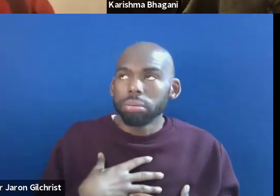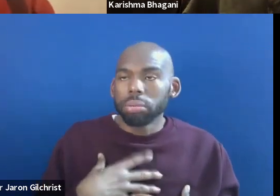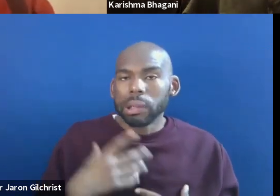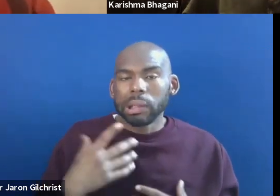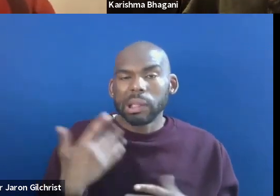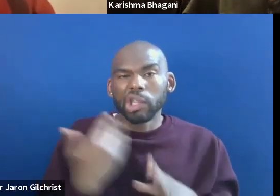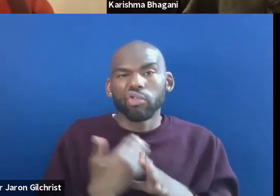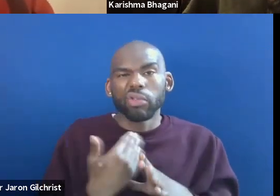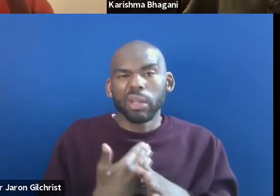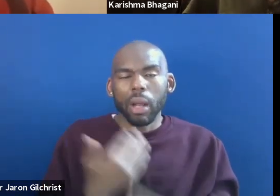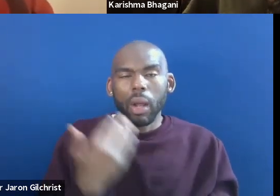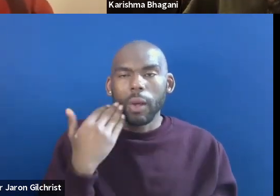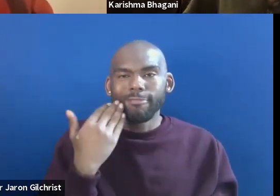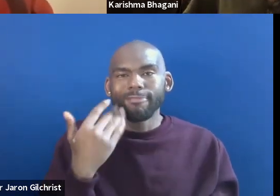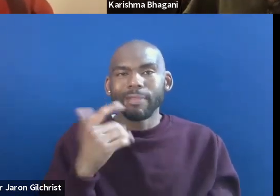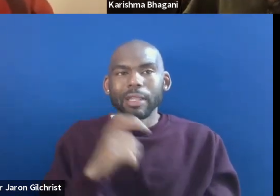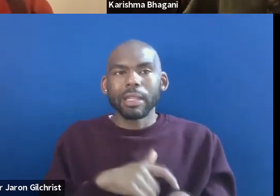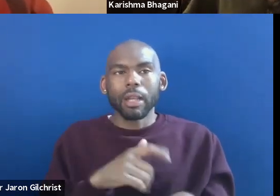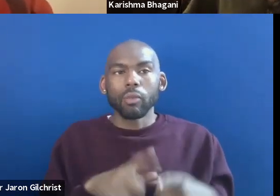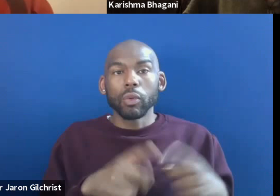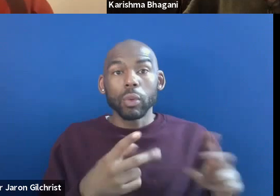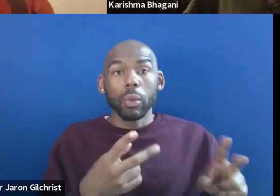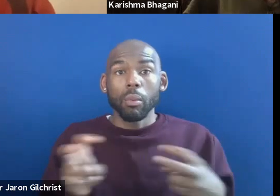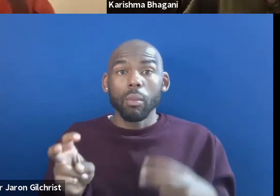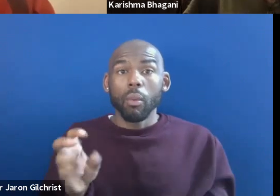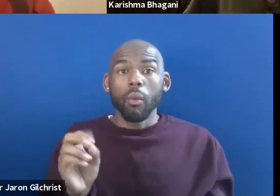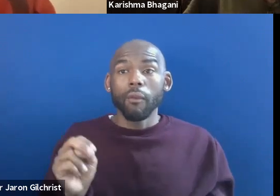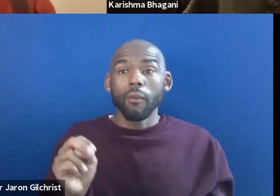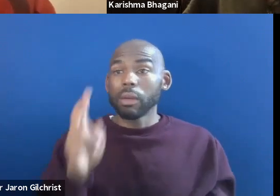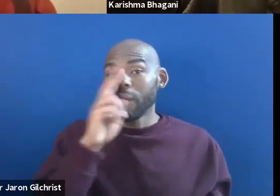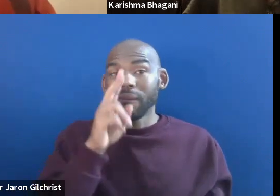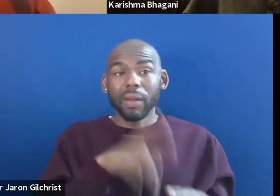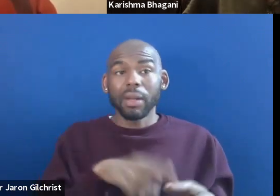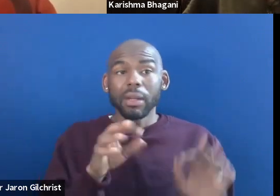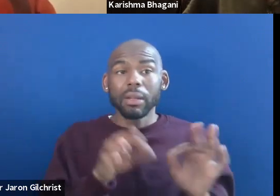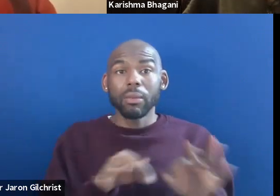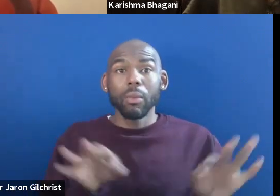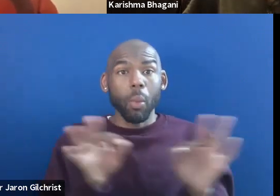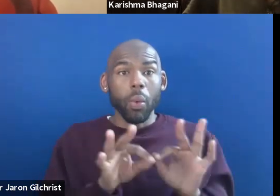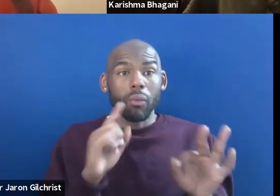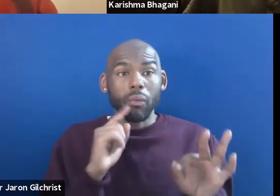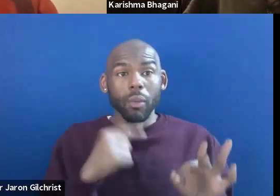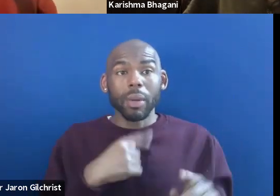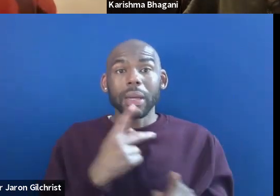time to move on. So fun is important for me cause it just keeps the drive and the passion going